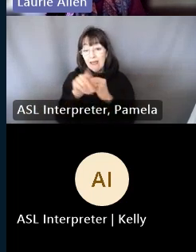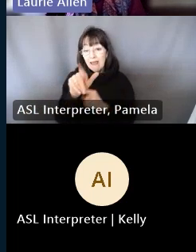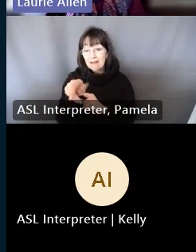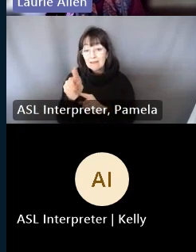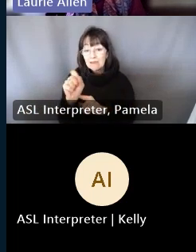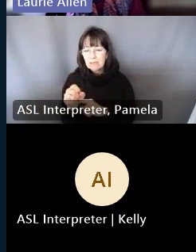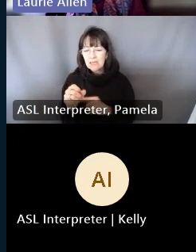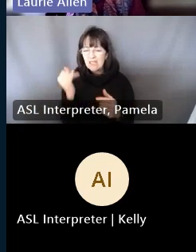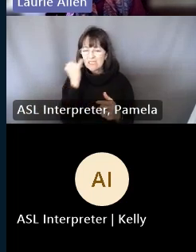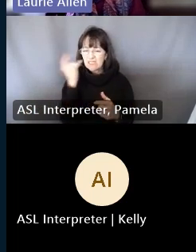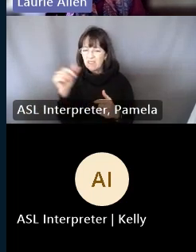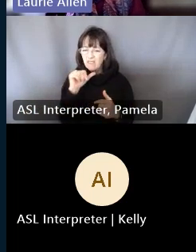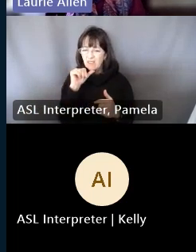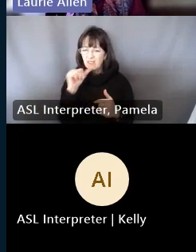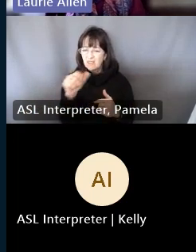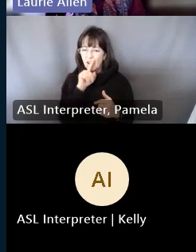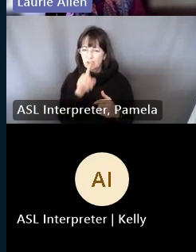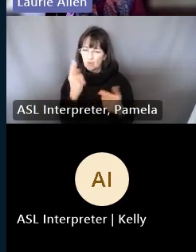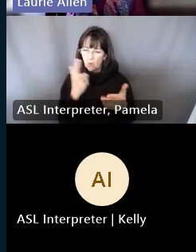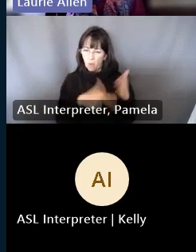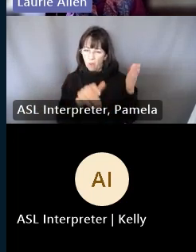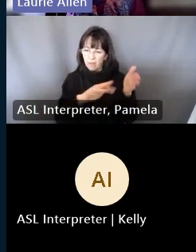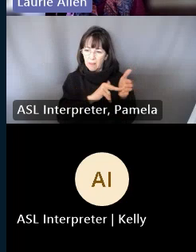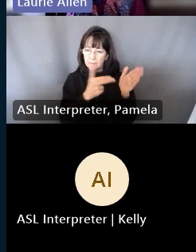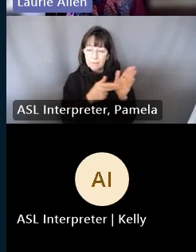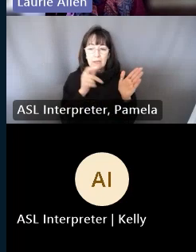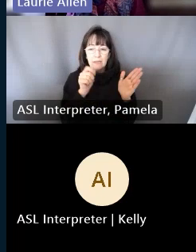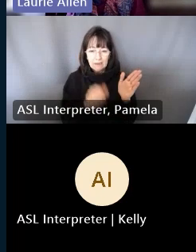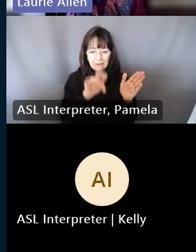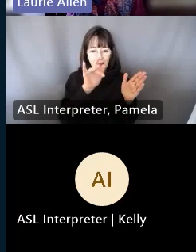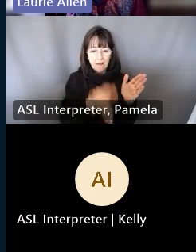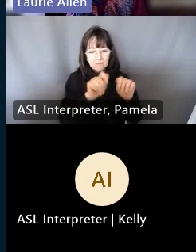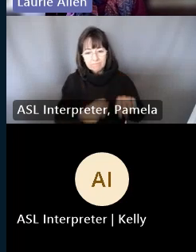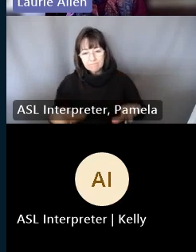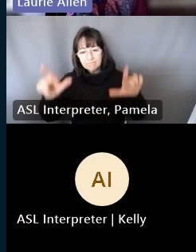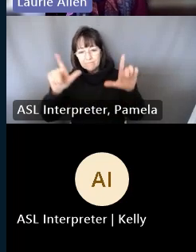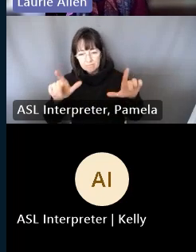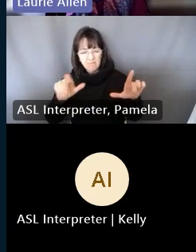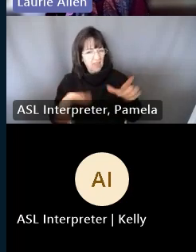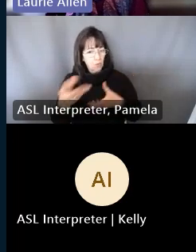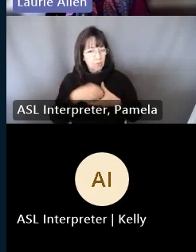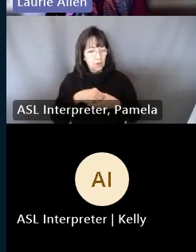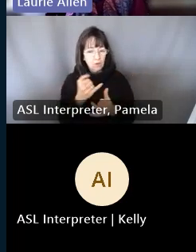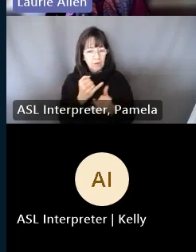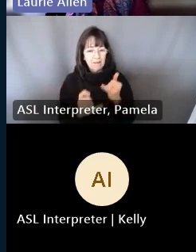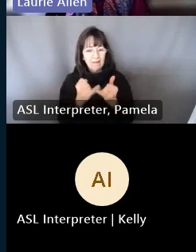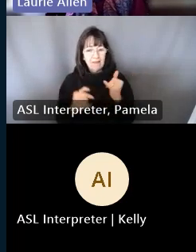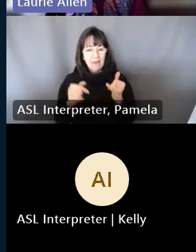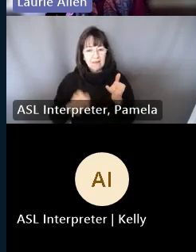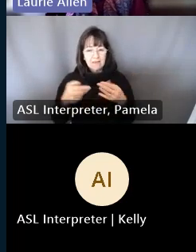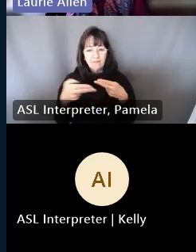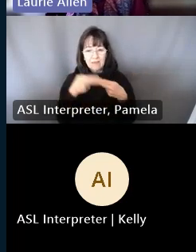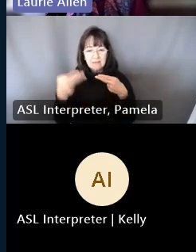they can go learn more about them before the meeting, and I’ve included those links at the end of this deck as well. Again, run Accessibility Checker on your content